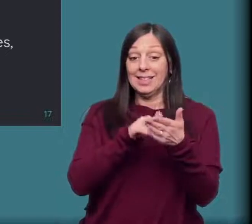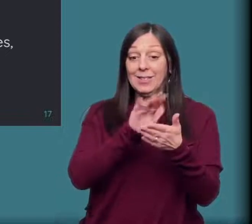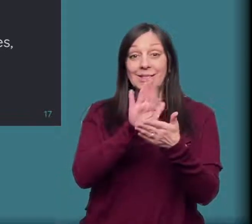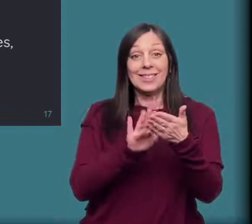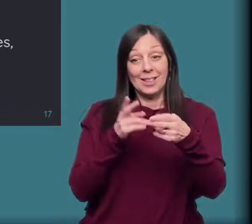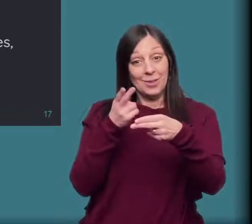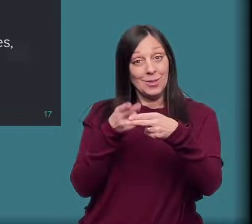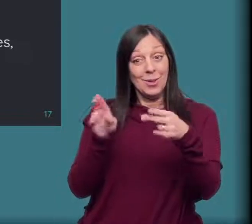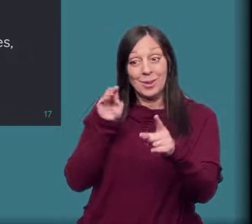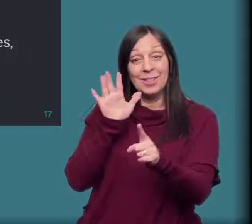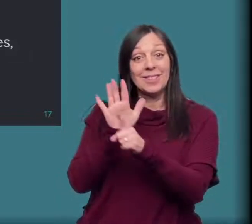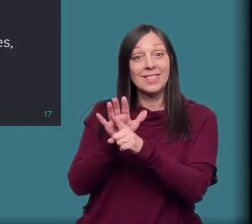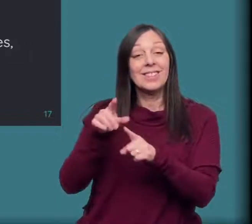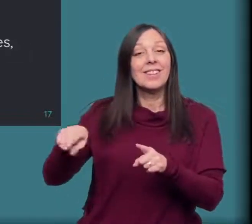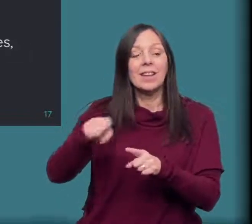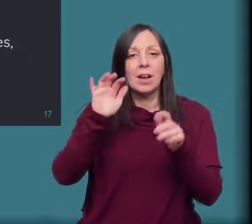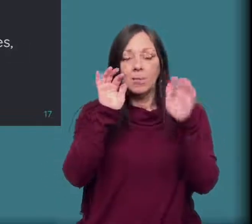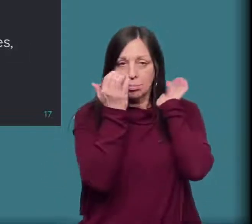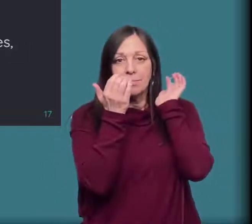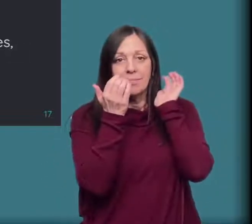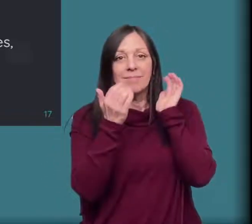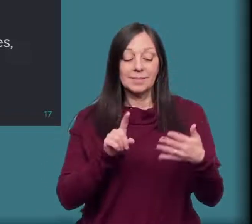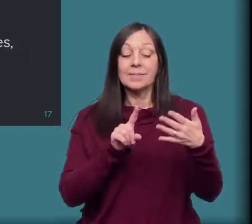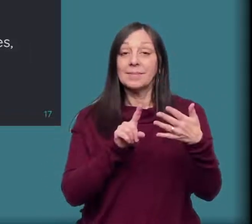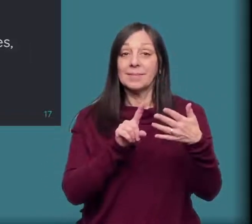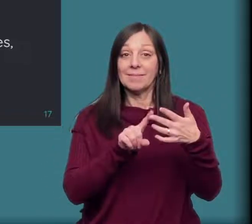Although none of the participants had previously seen a single online resource with a truly